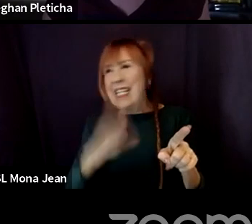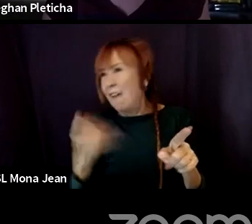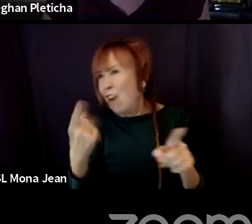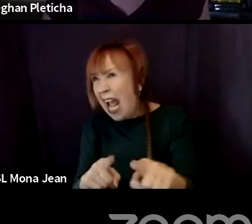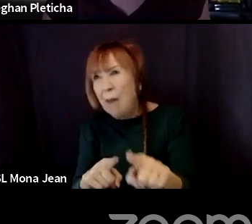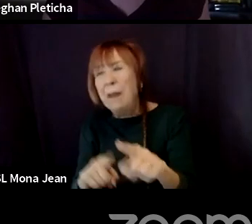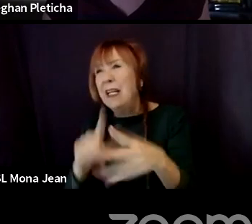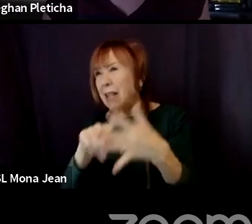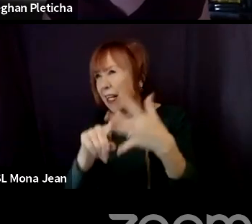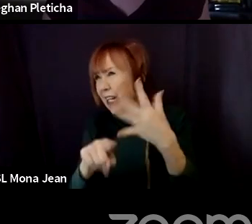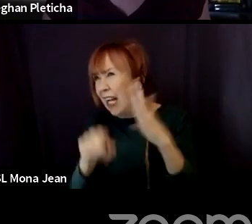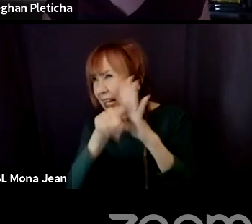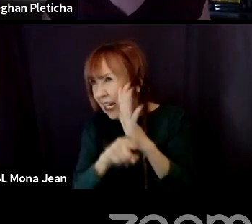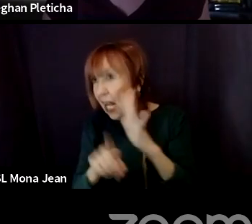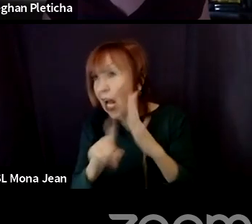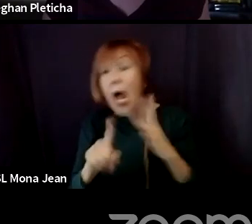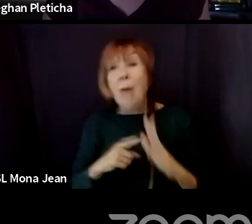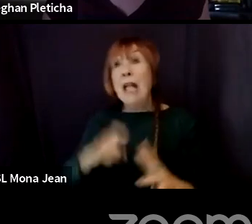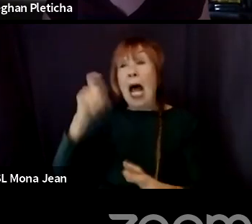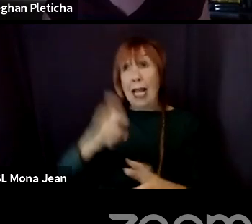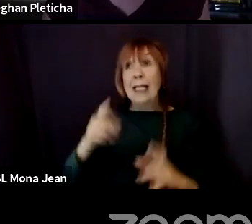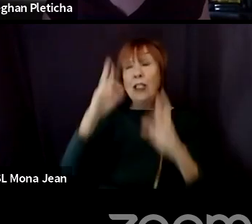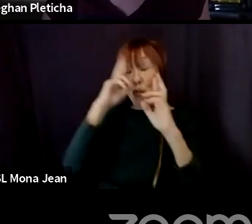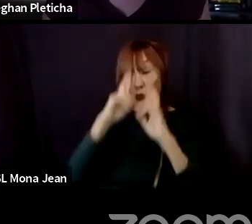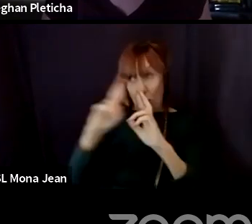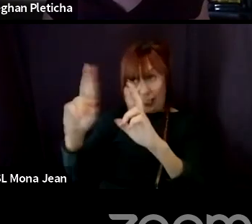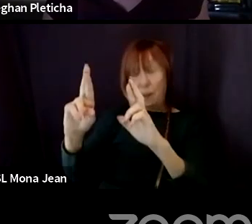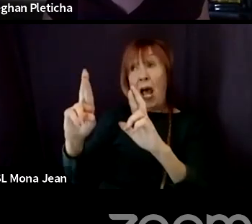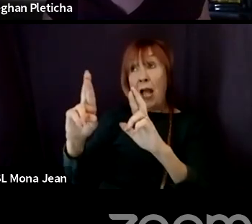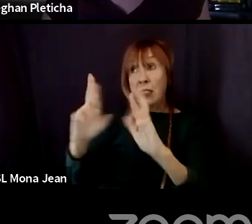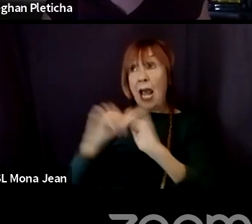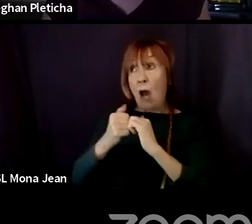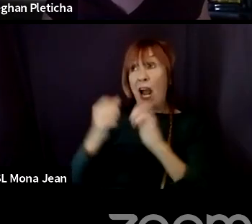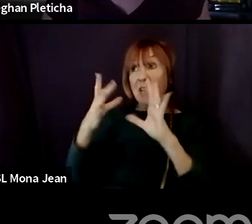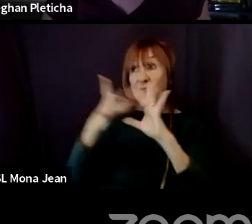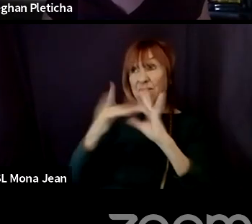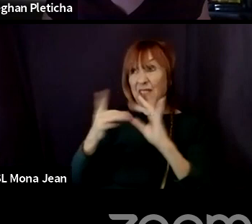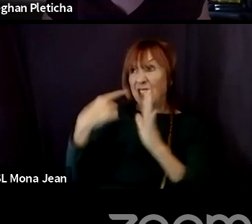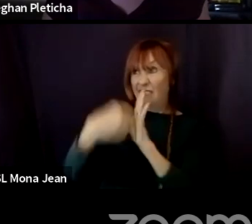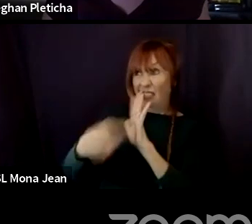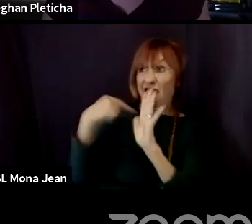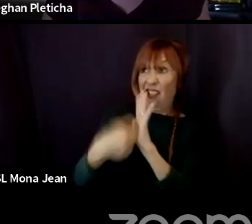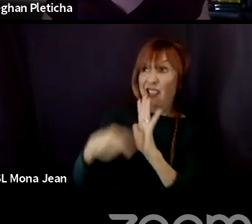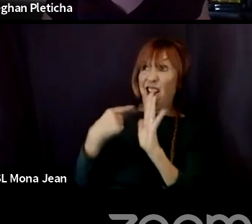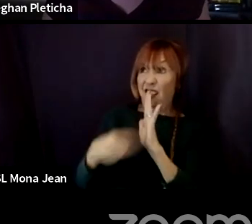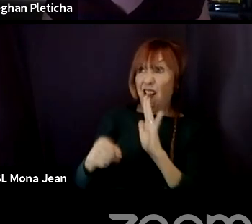is that I need to be respectful with the way I come through. But they were incredibly open to hearing